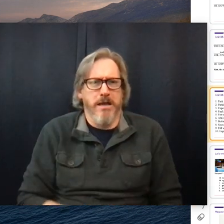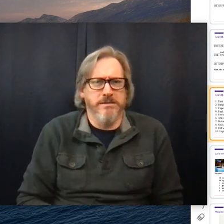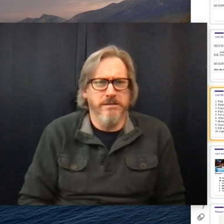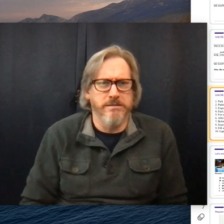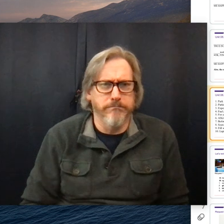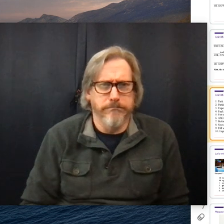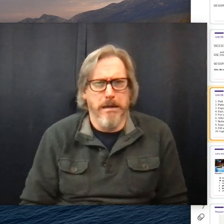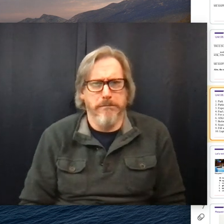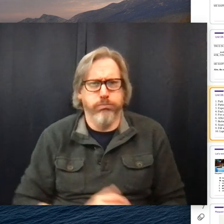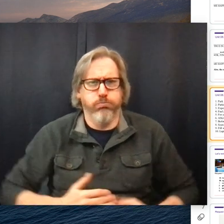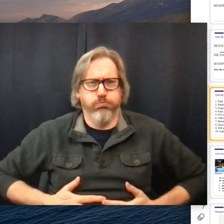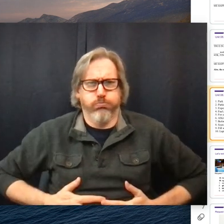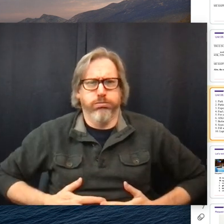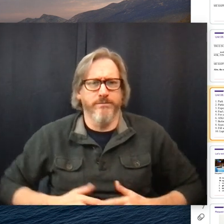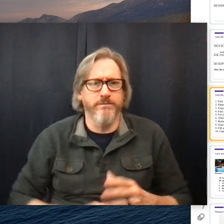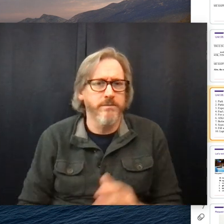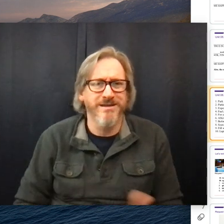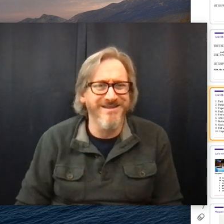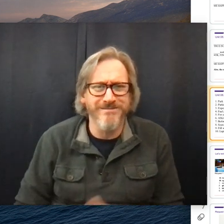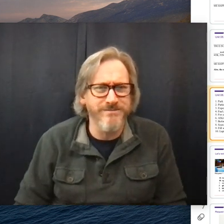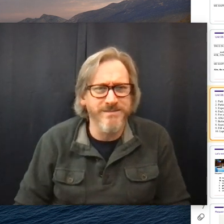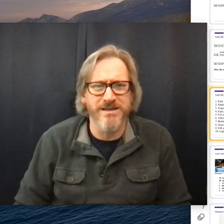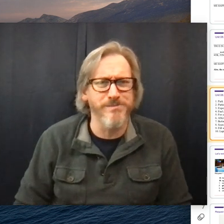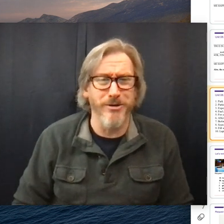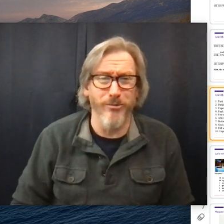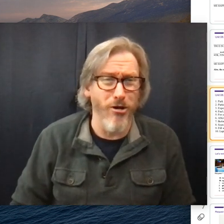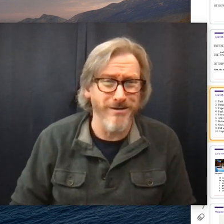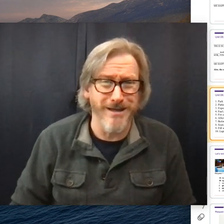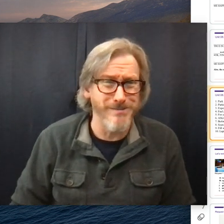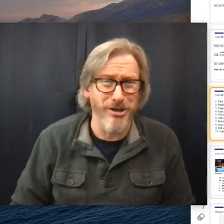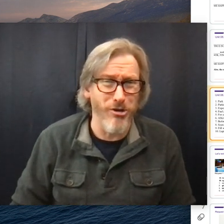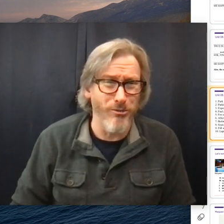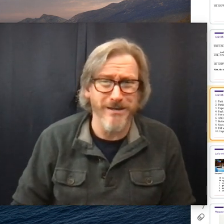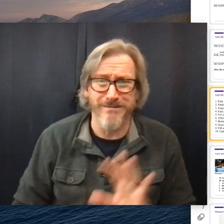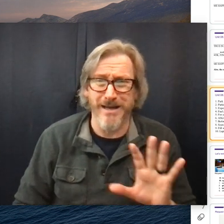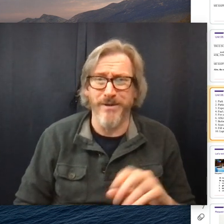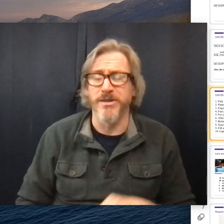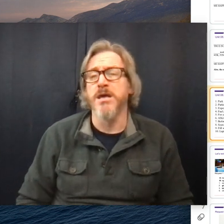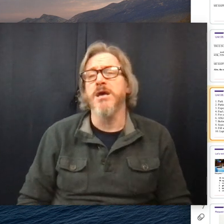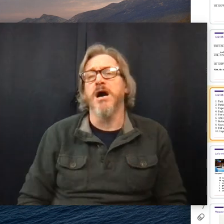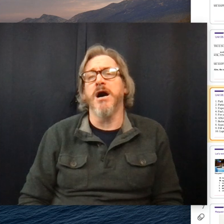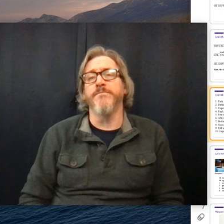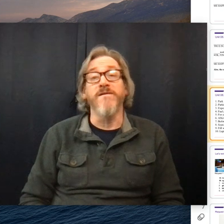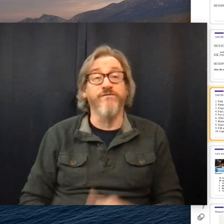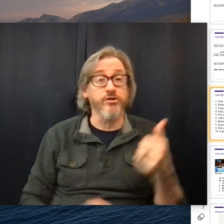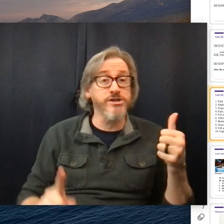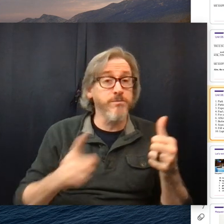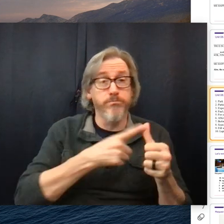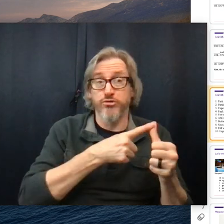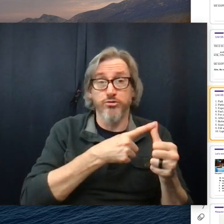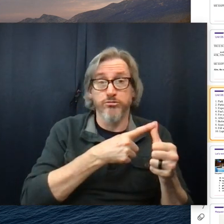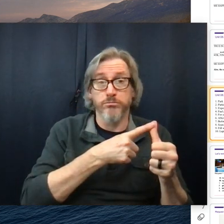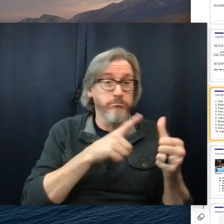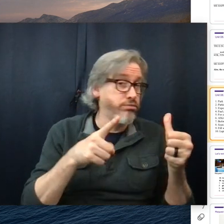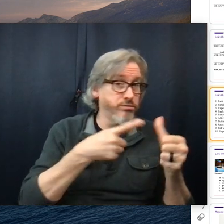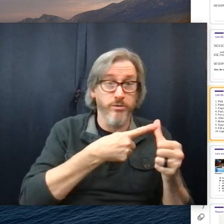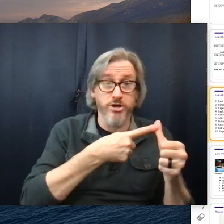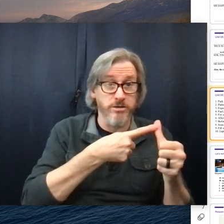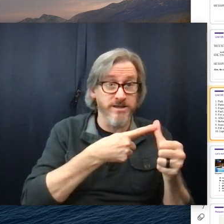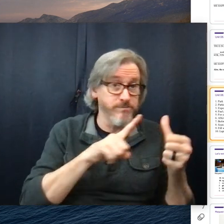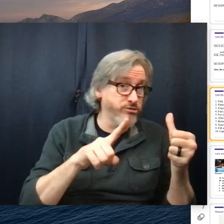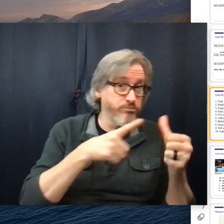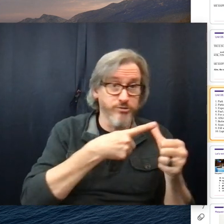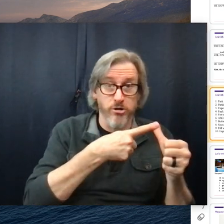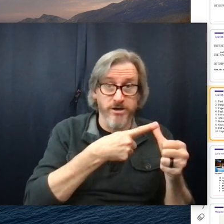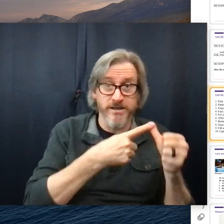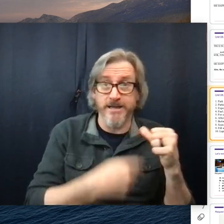X's it's been a long it's been a long week anyway um first we talked about this already